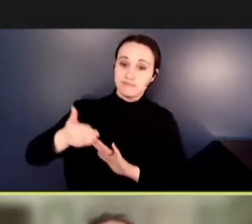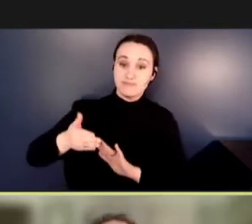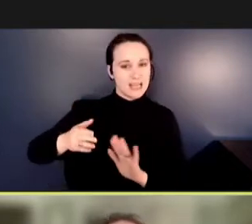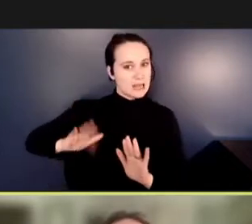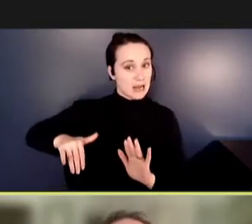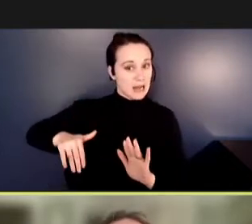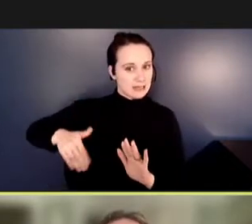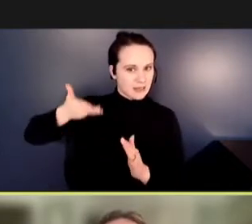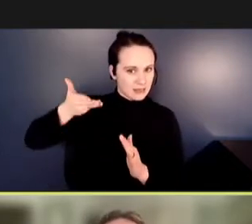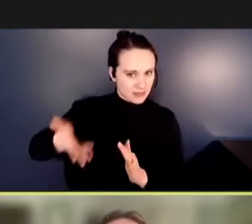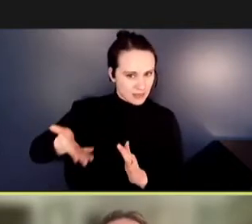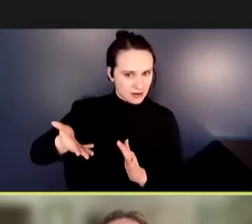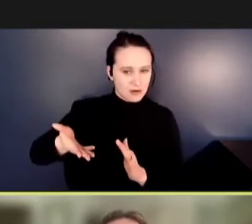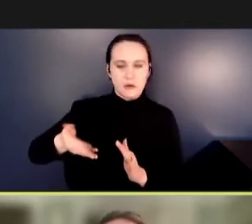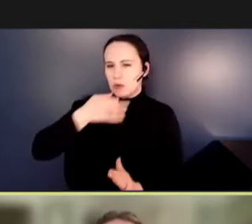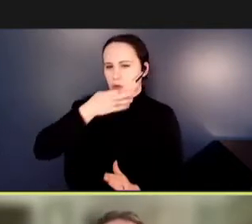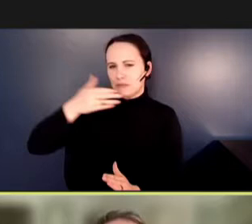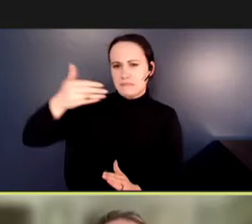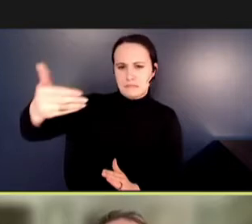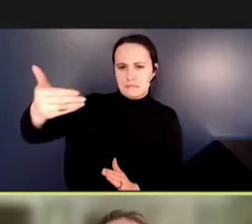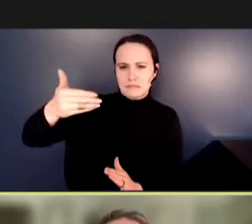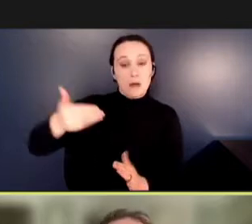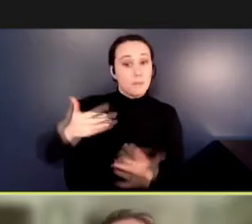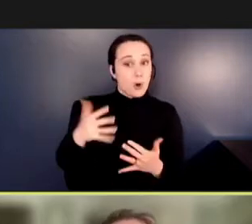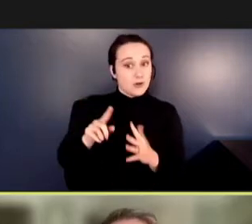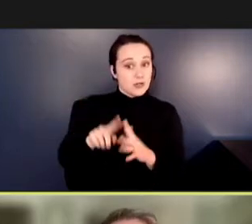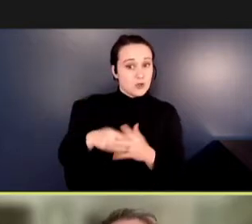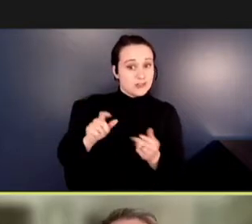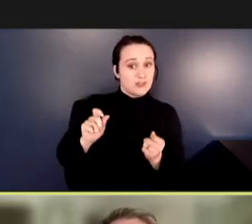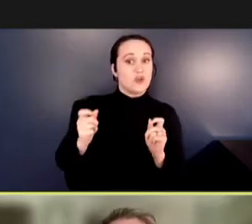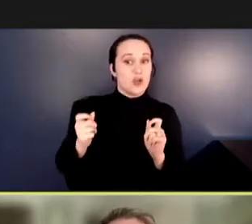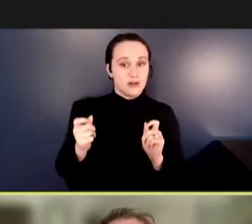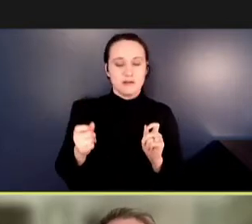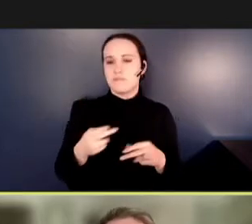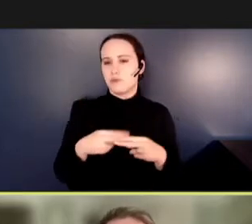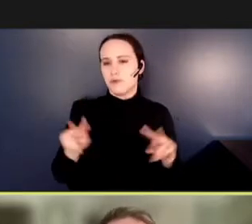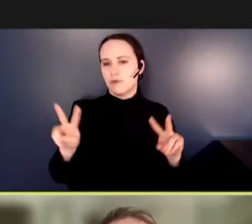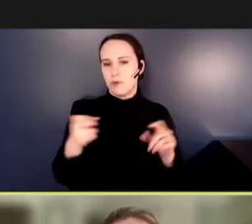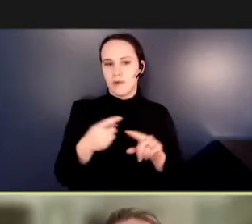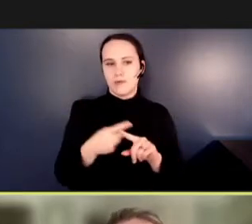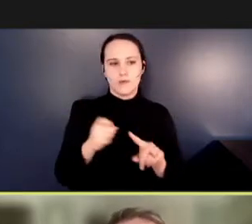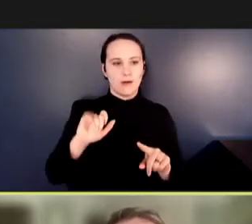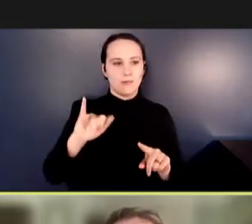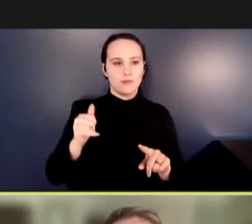to change things. And I just have a brief quote from Jim Froh, who runs the Vanderbilt Vaccine